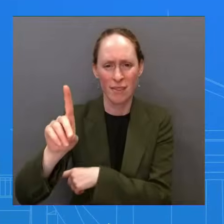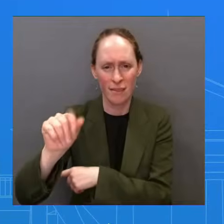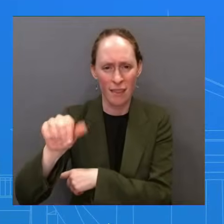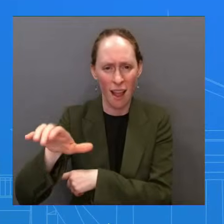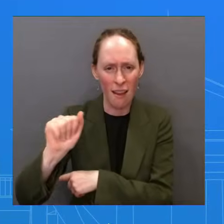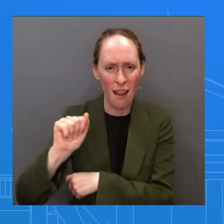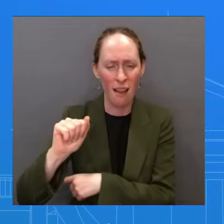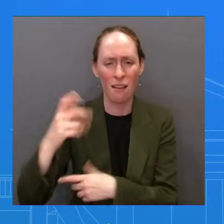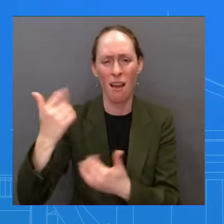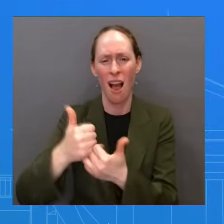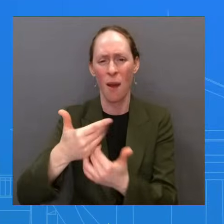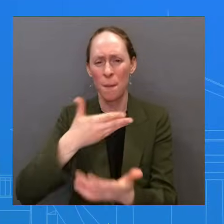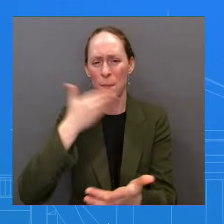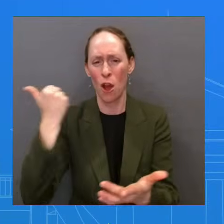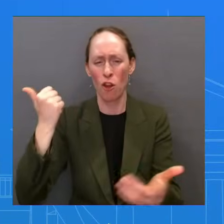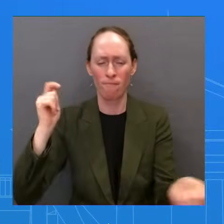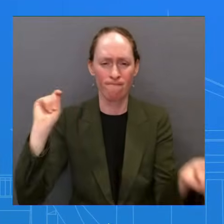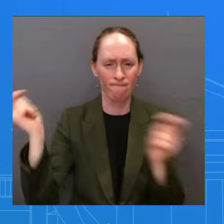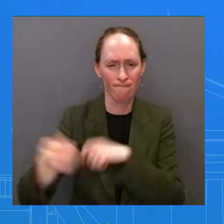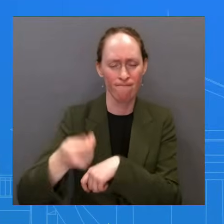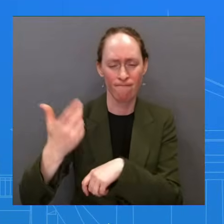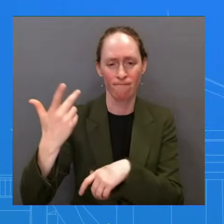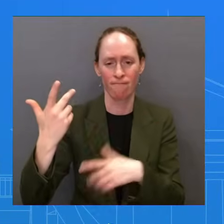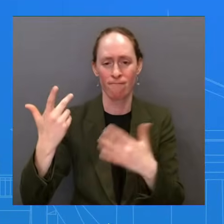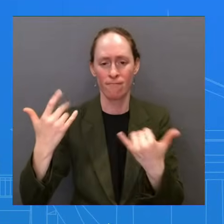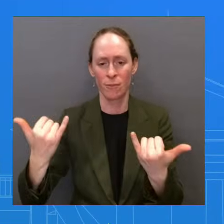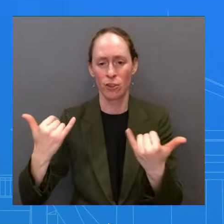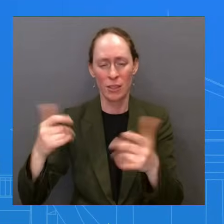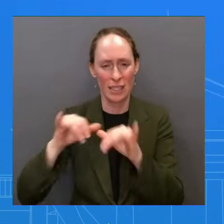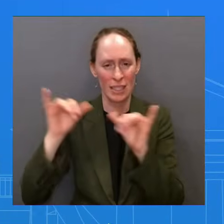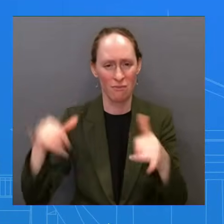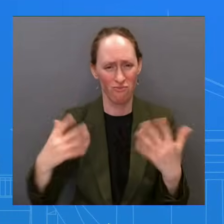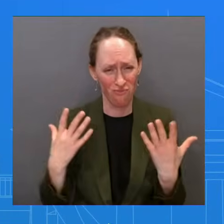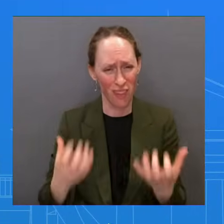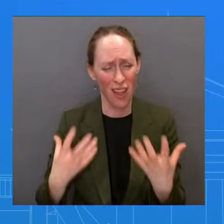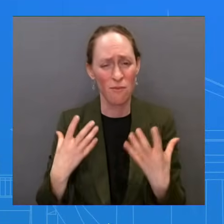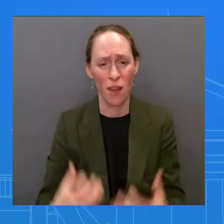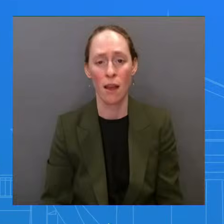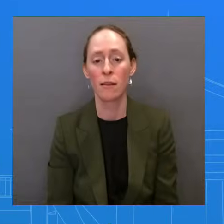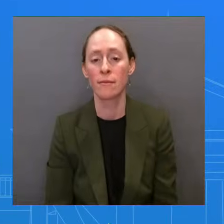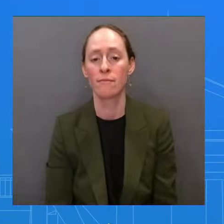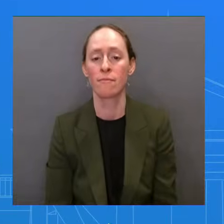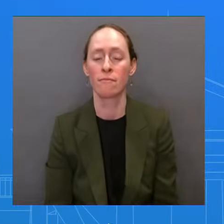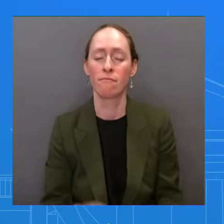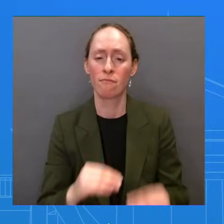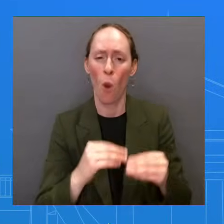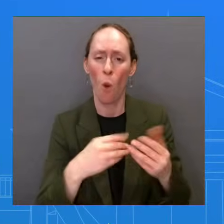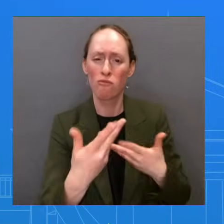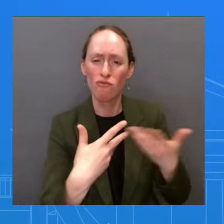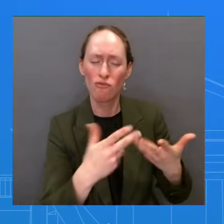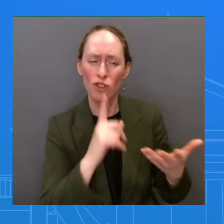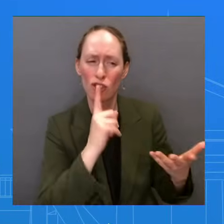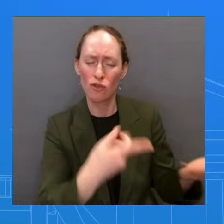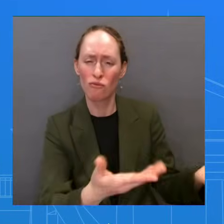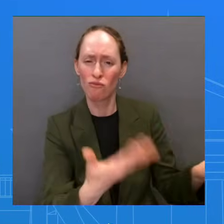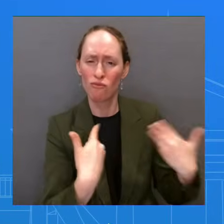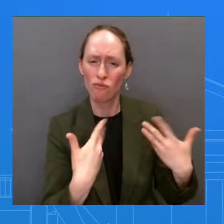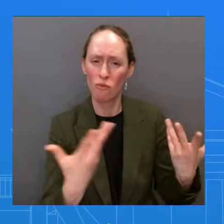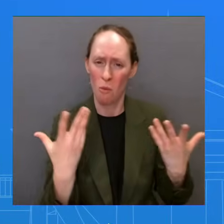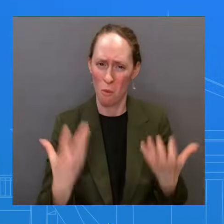That is something that the President wants to do. But, you know, we are using the tools that we have in front of us, in our toolbelt, to deal --